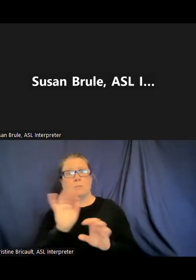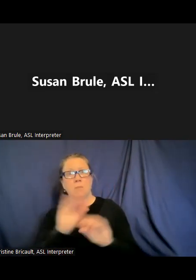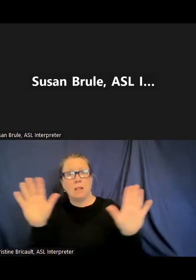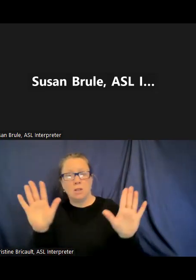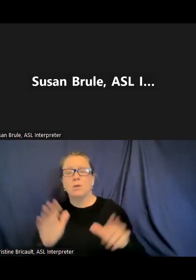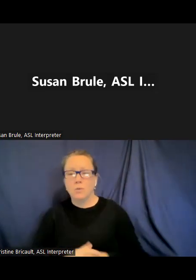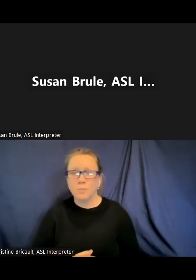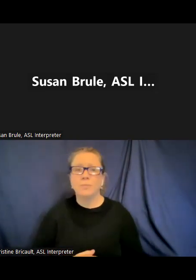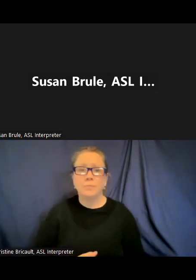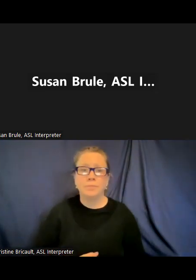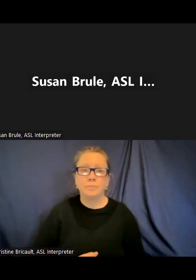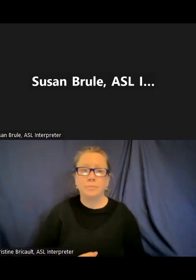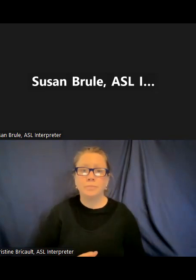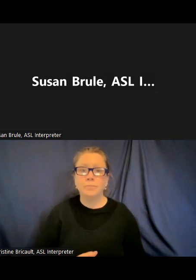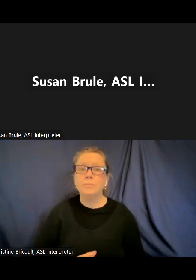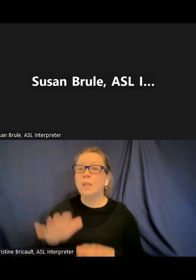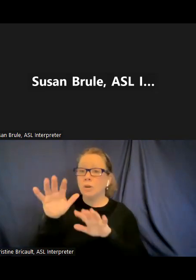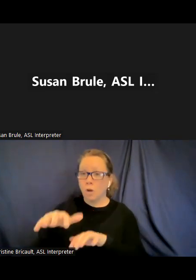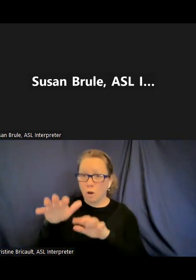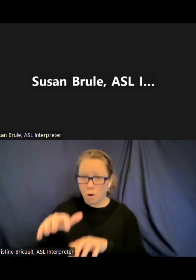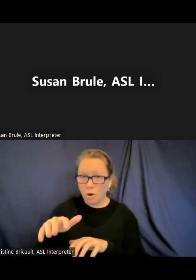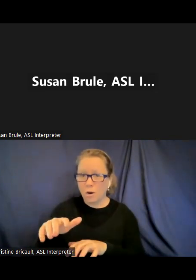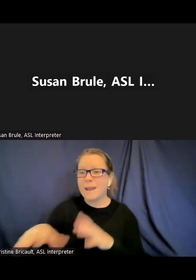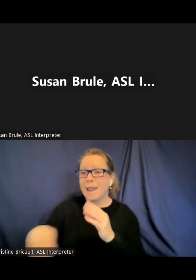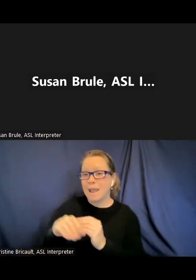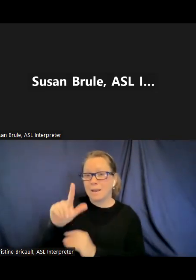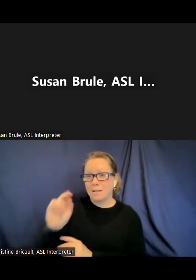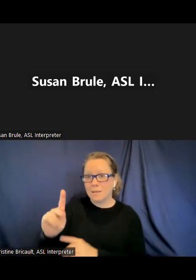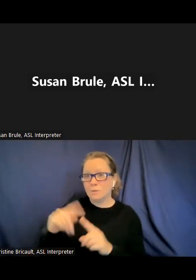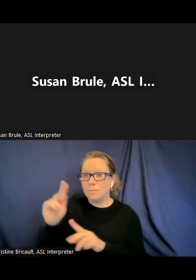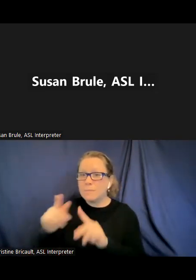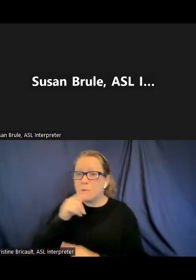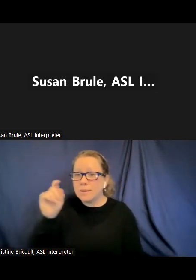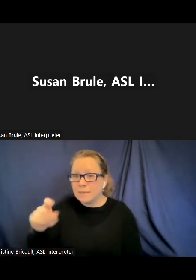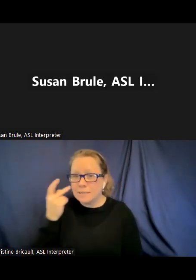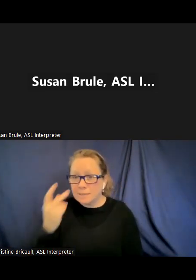Make sure you're providing a CART link to folks who need it if you have a CART reporter.